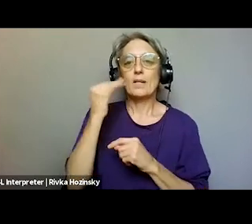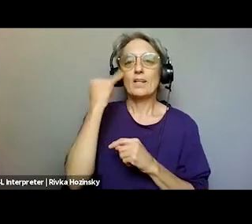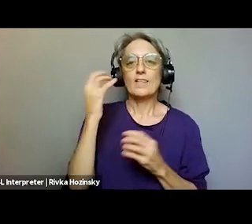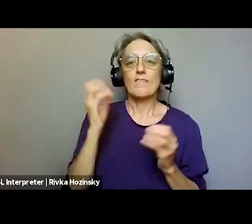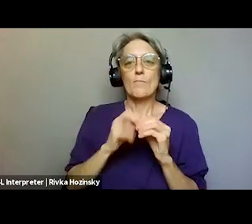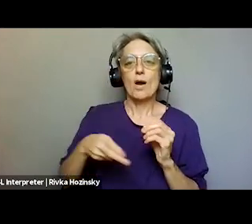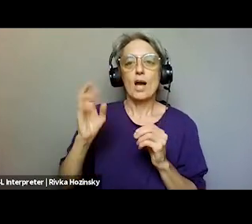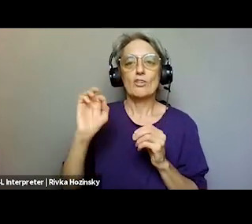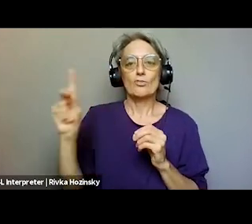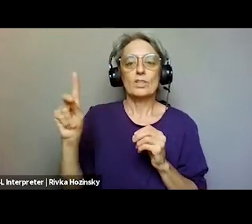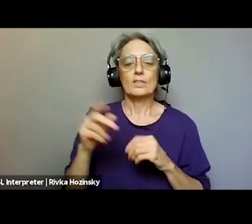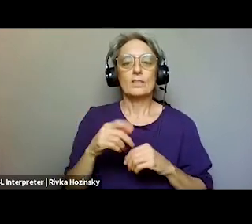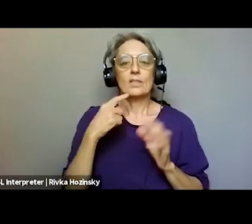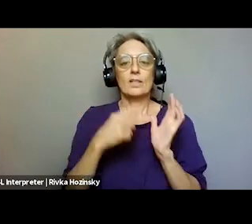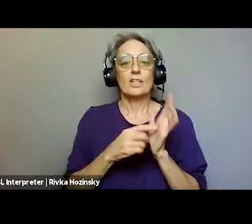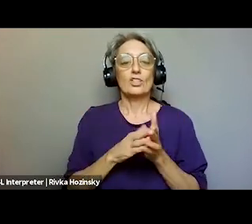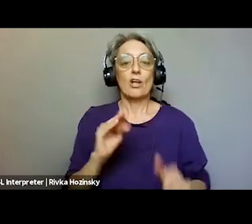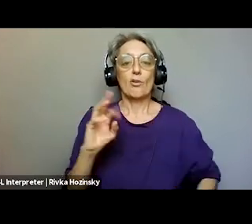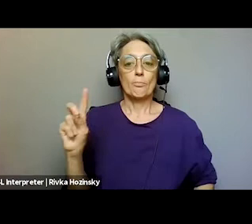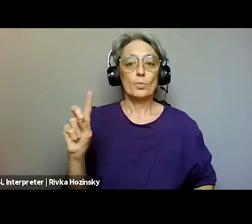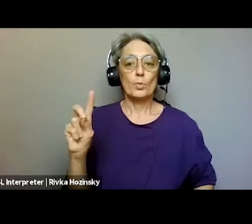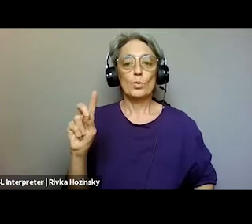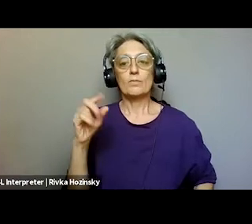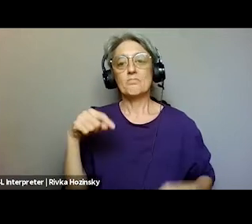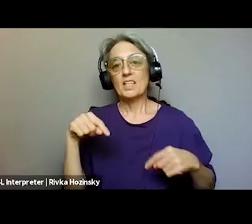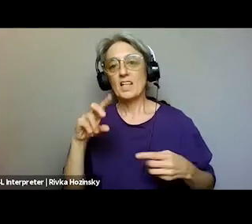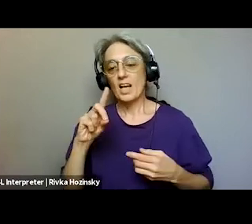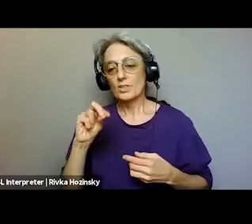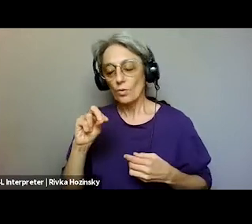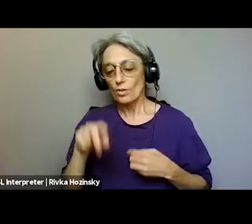you know general mood and anxiety disorders but also for more serious outcomes such as